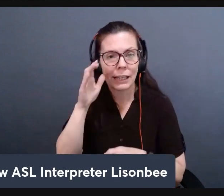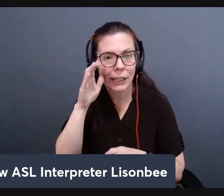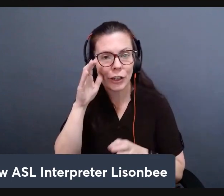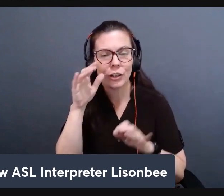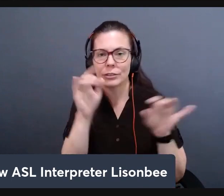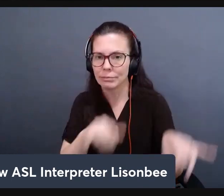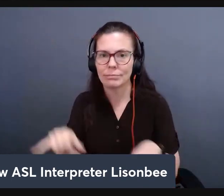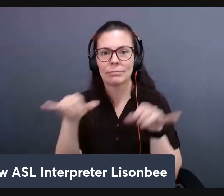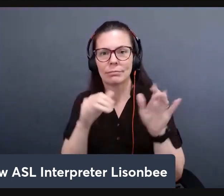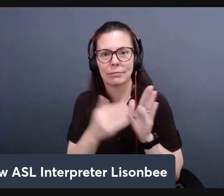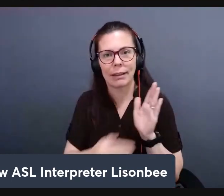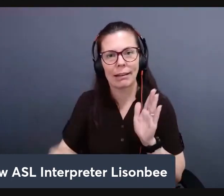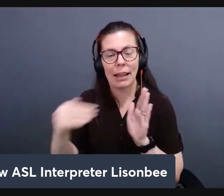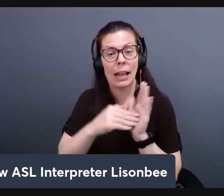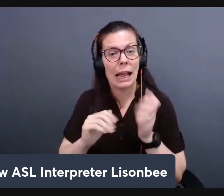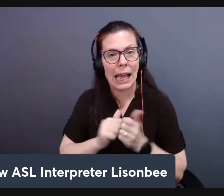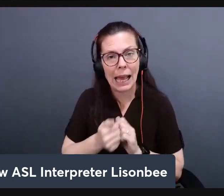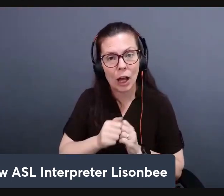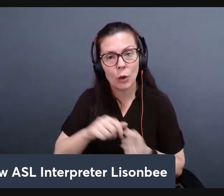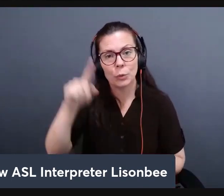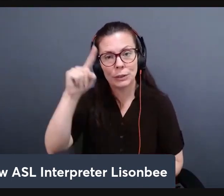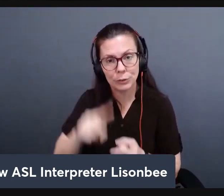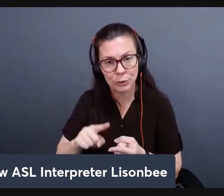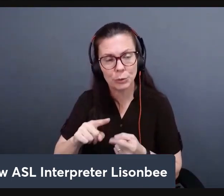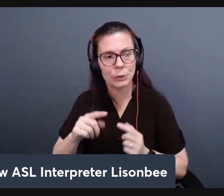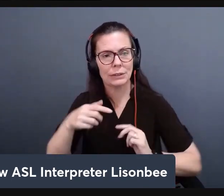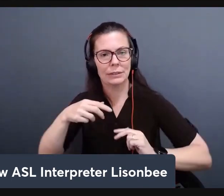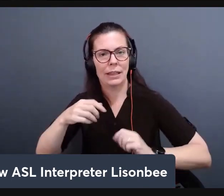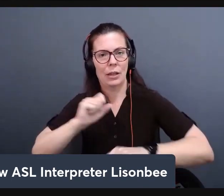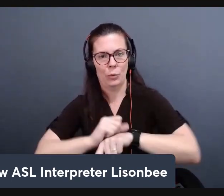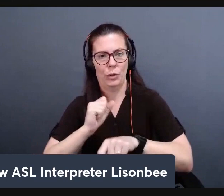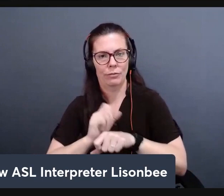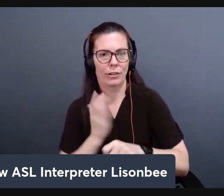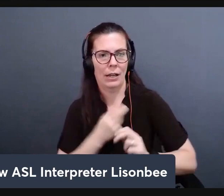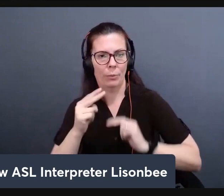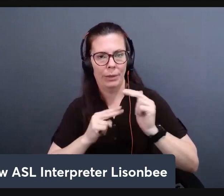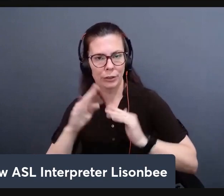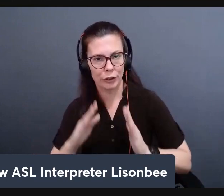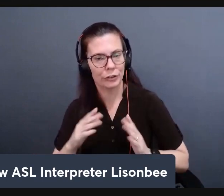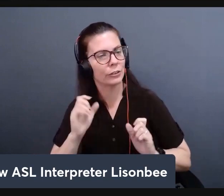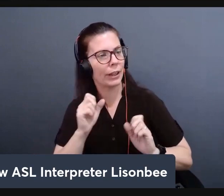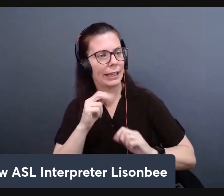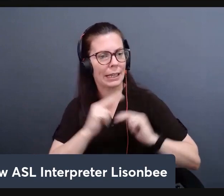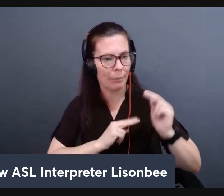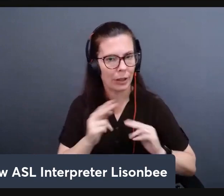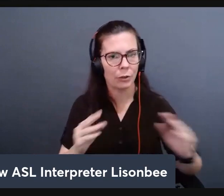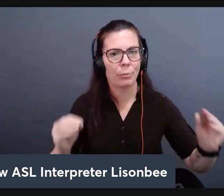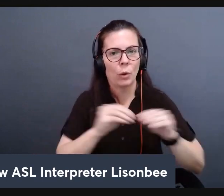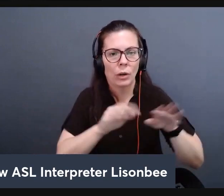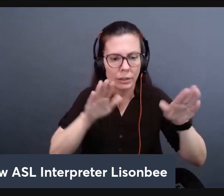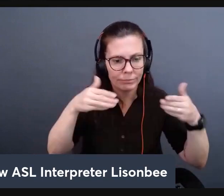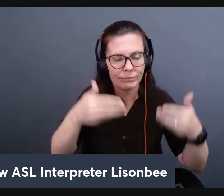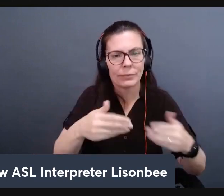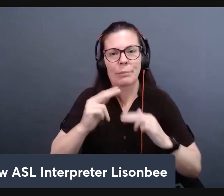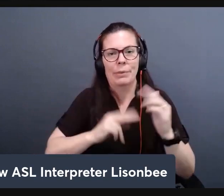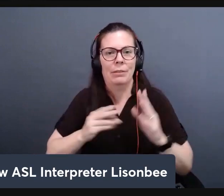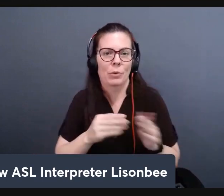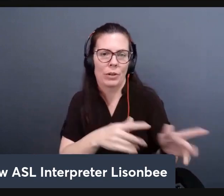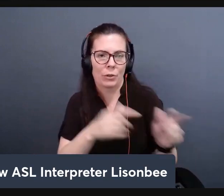It's how do we reduce the churn for our builder so that they can build more and build quicker? So, yeah, I'm excited to hear more.